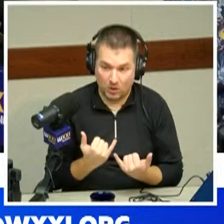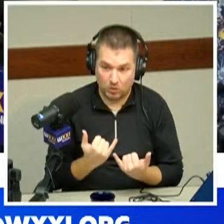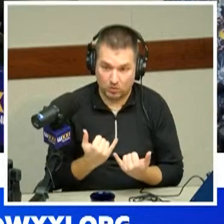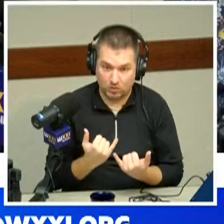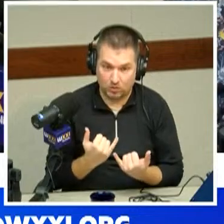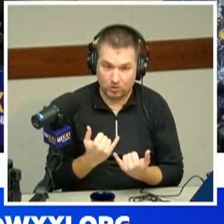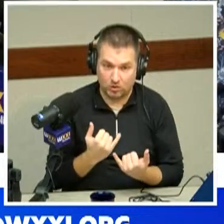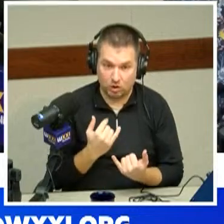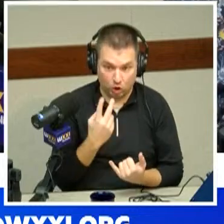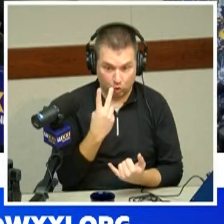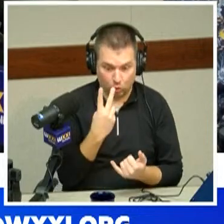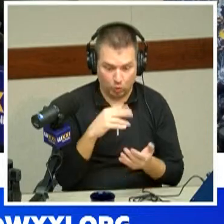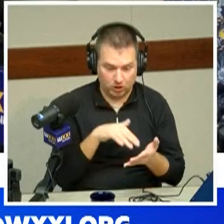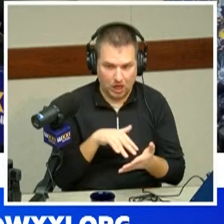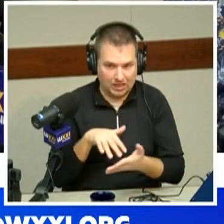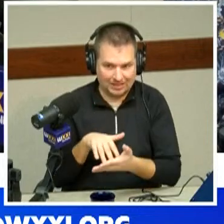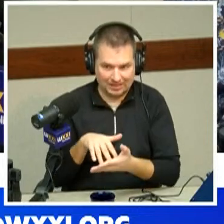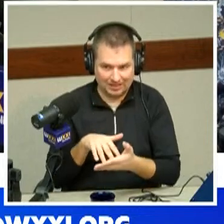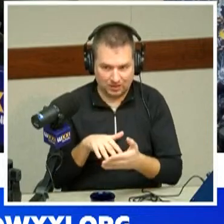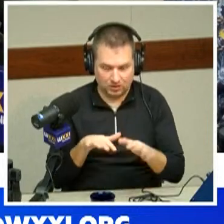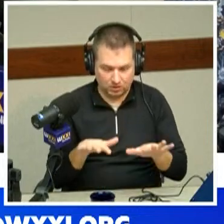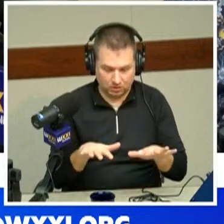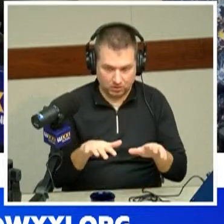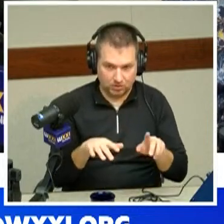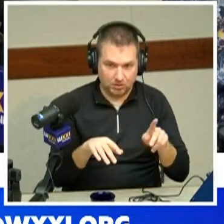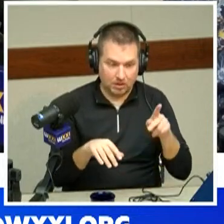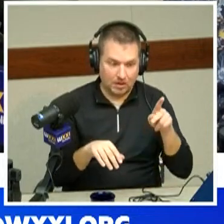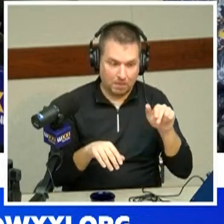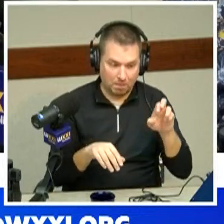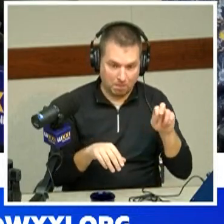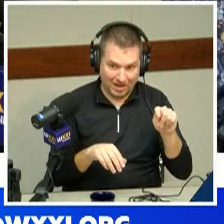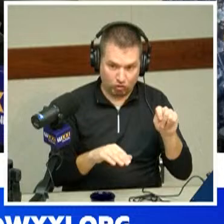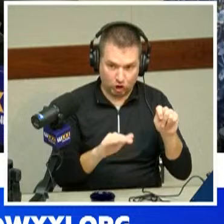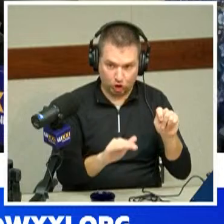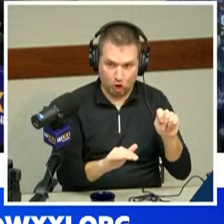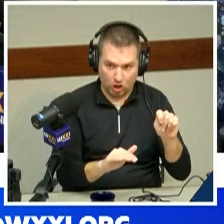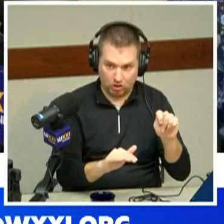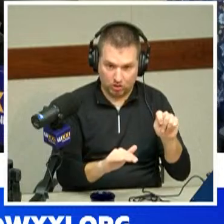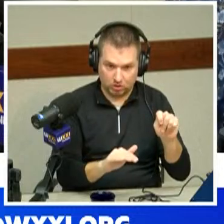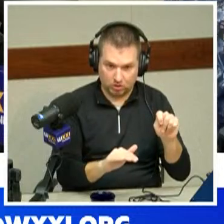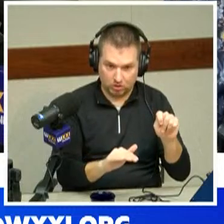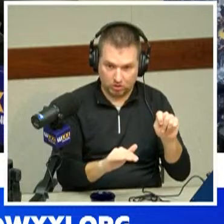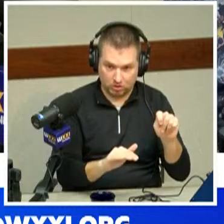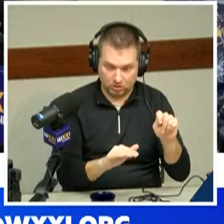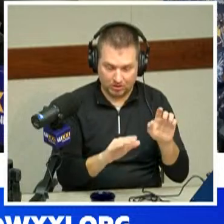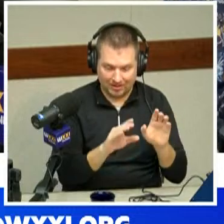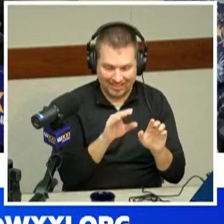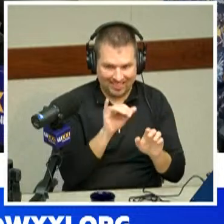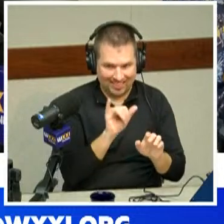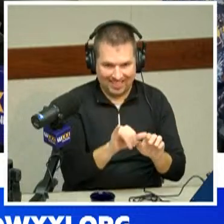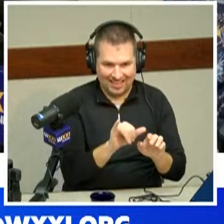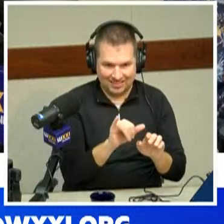studies that I mentioned of having parent child interacting um using our system those are yeah